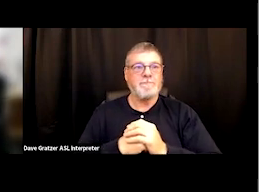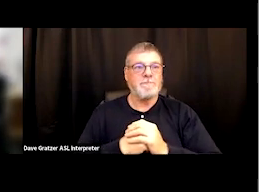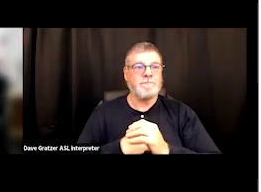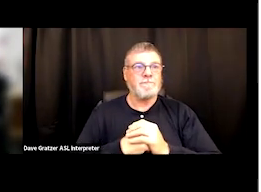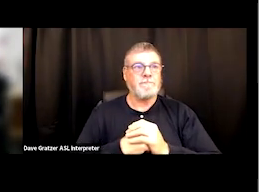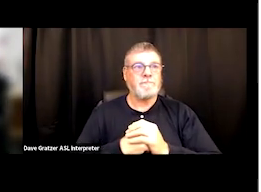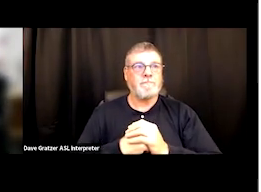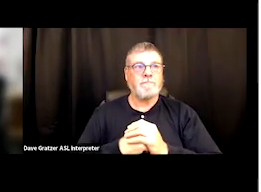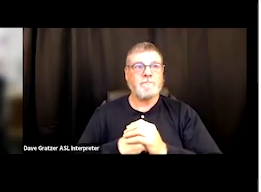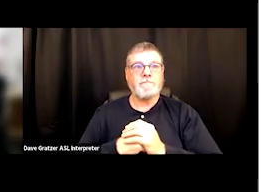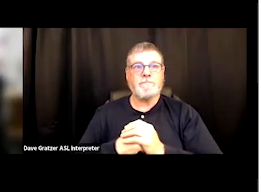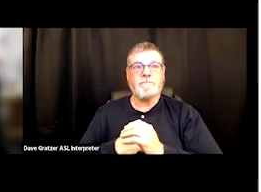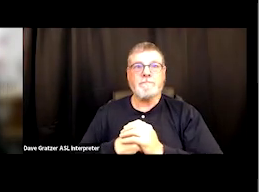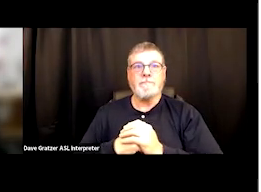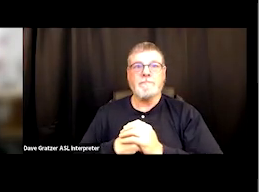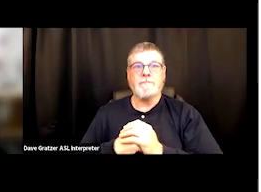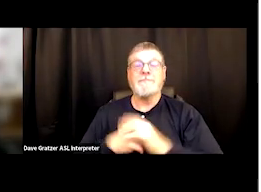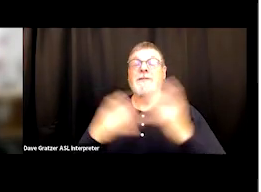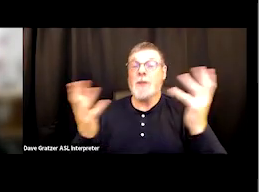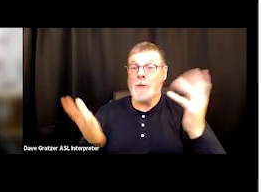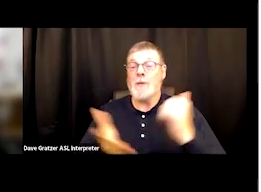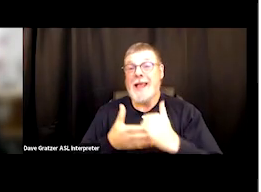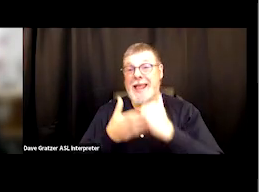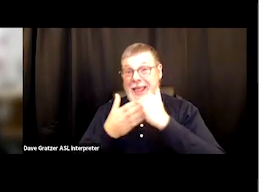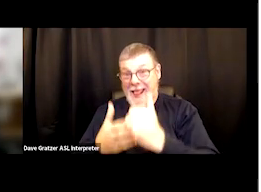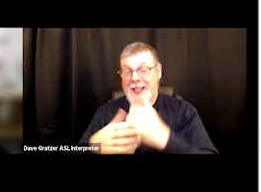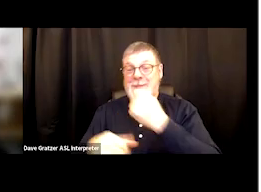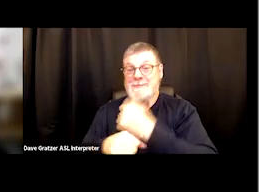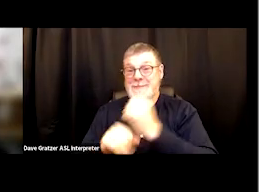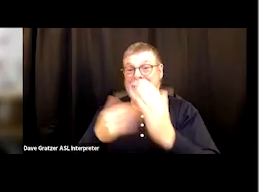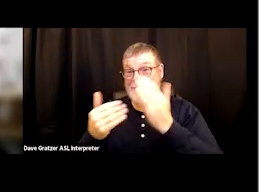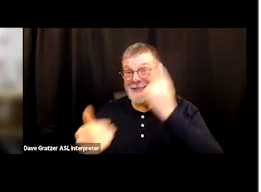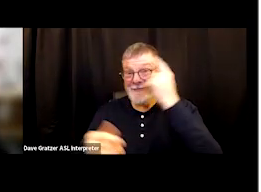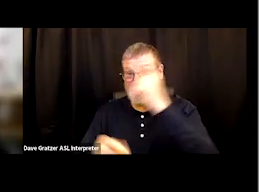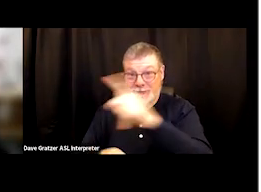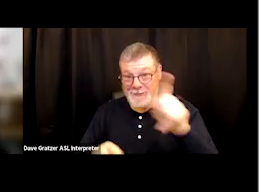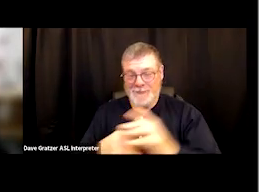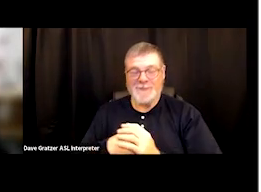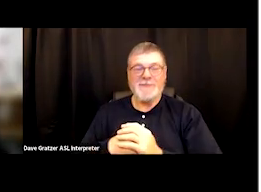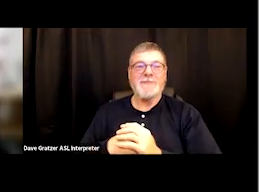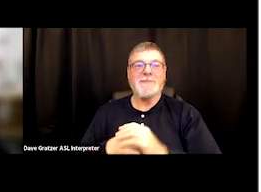So to help facilitate this and make it really easy for you, we have a database called